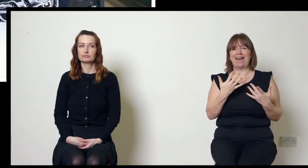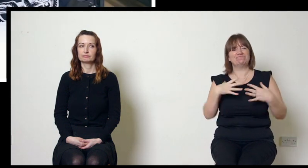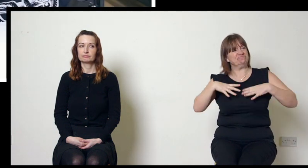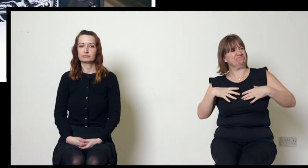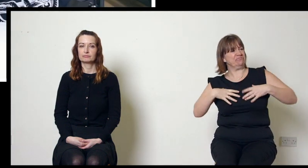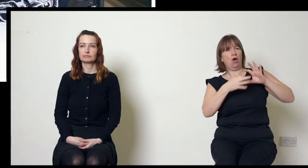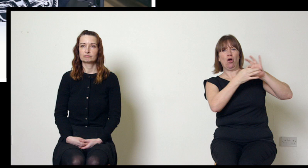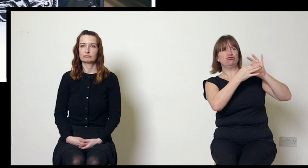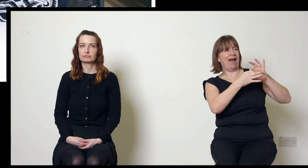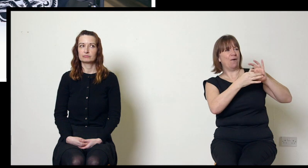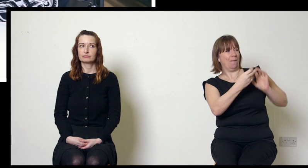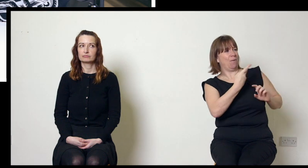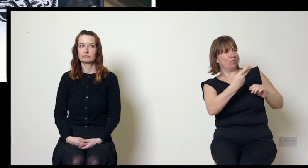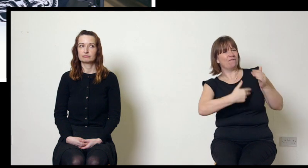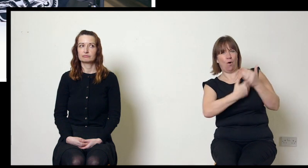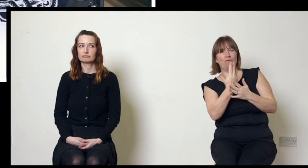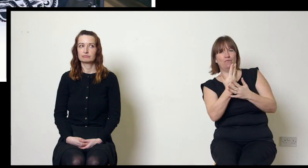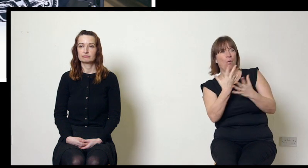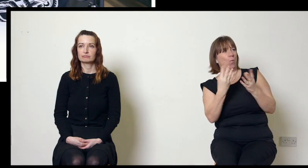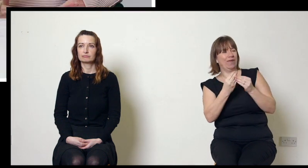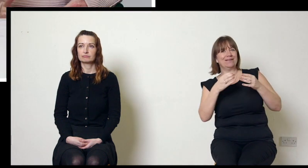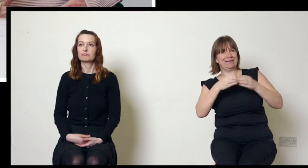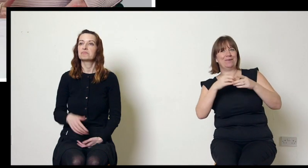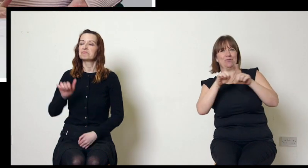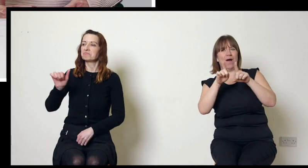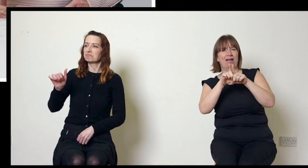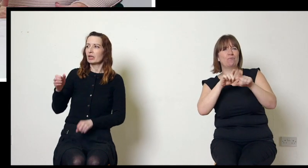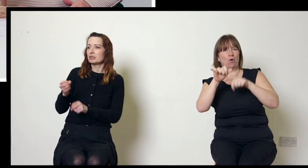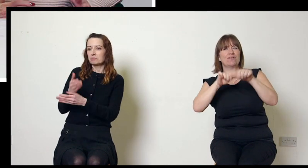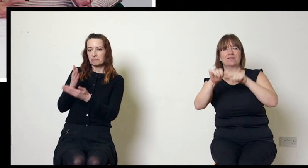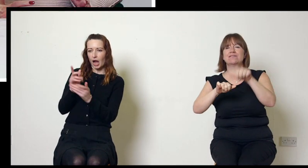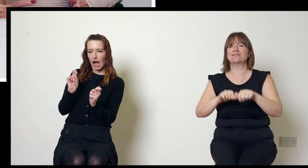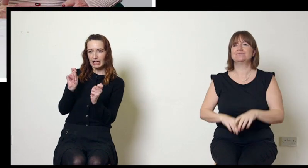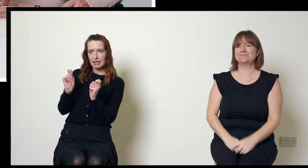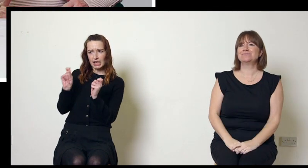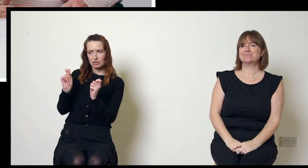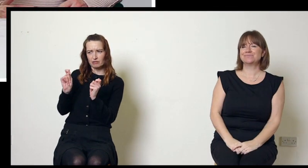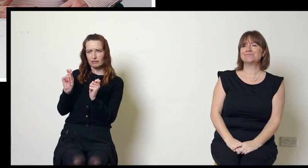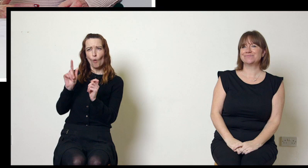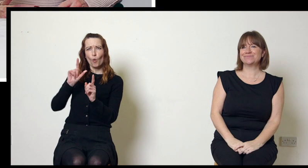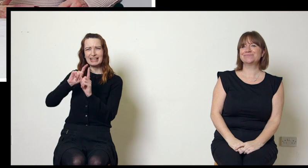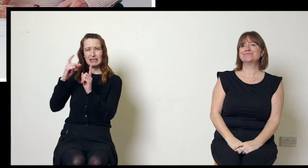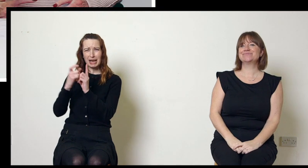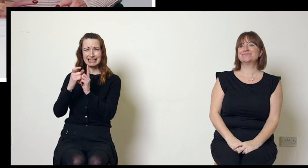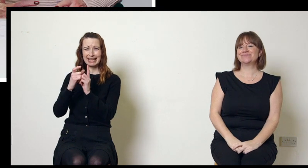with us as we've kind of gone on that kind of process as well. To make adaptations to the disability community can be frightening because